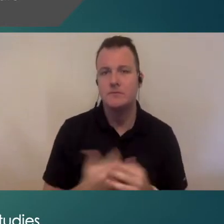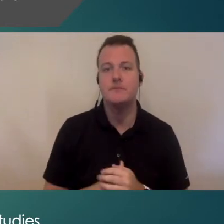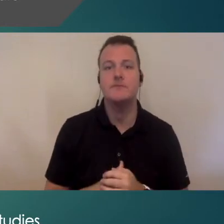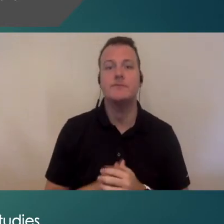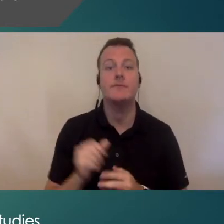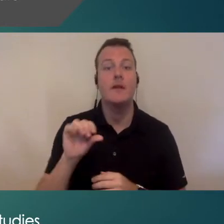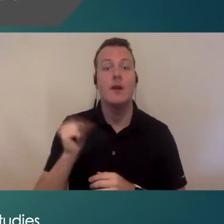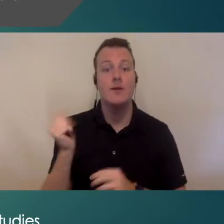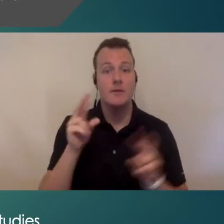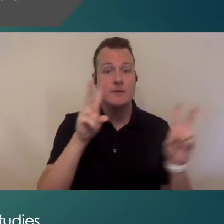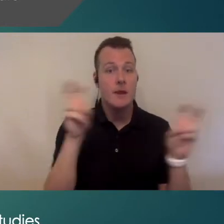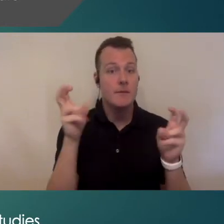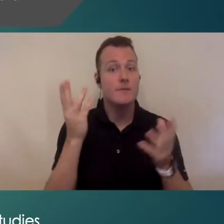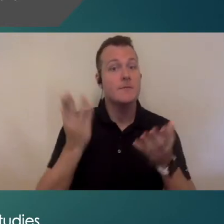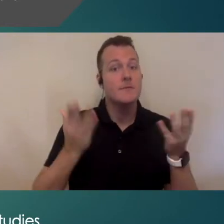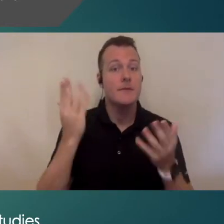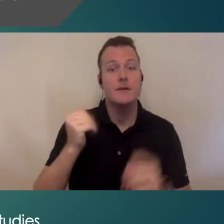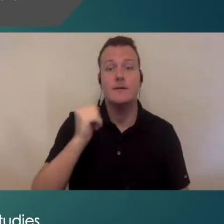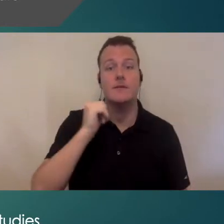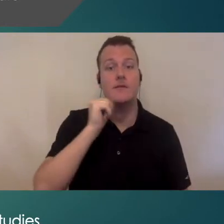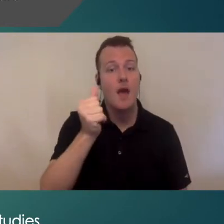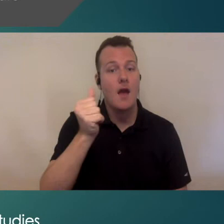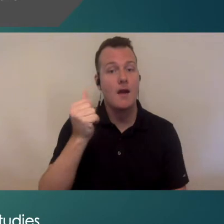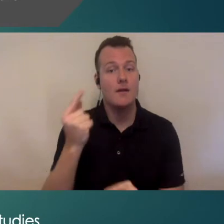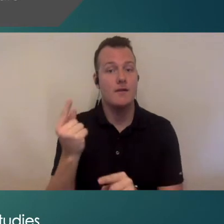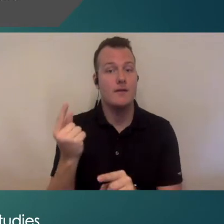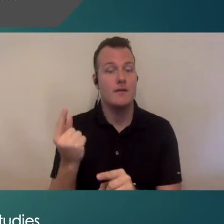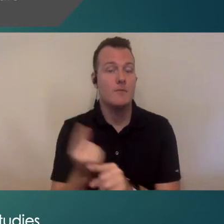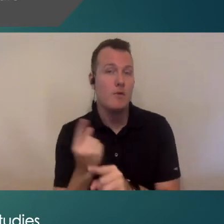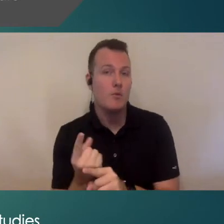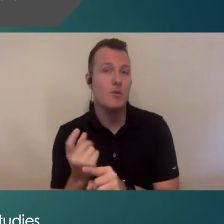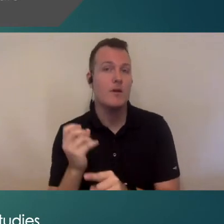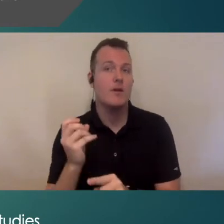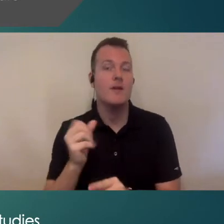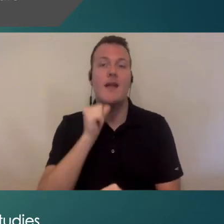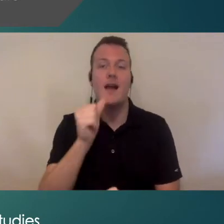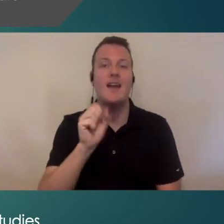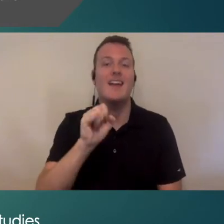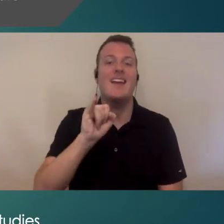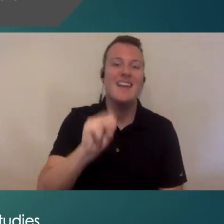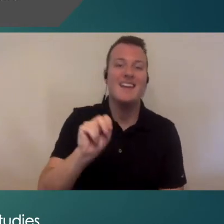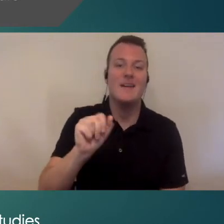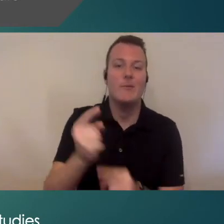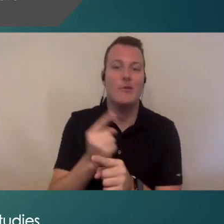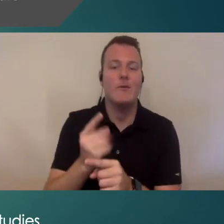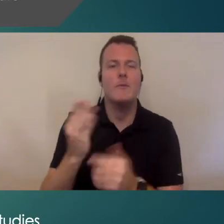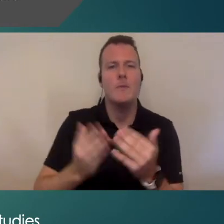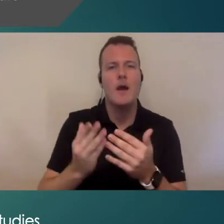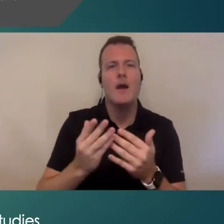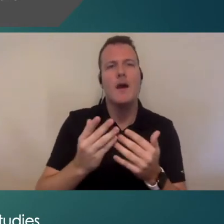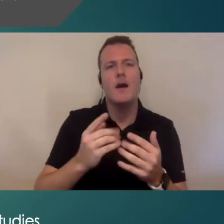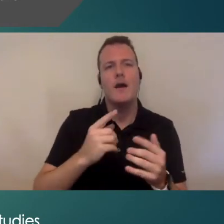topics that may not be inappropriate but might make you feel uncomfortable- and